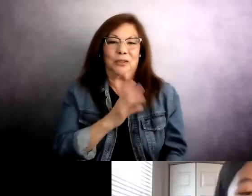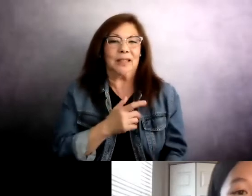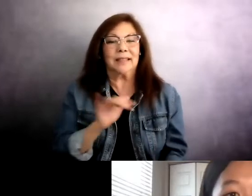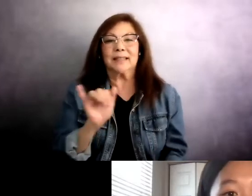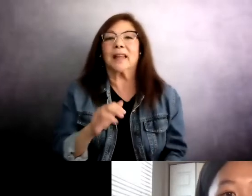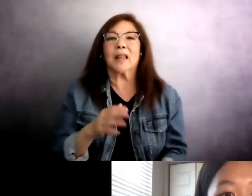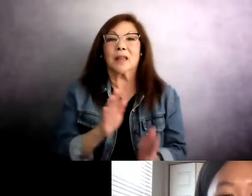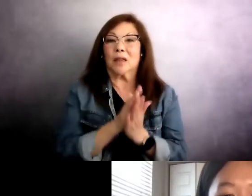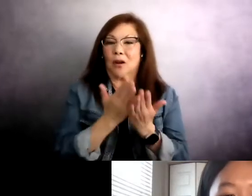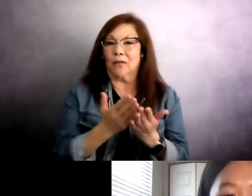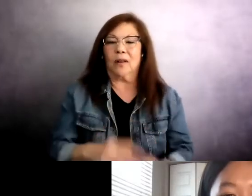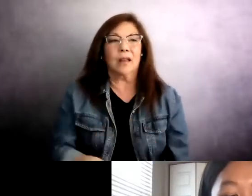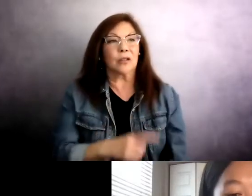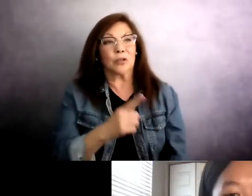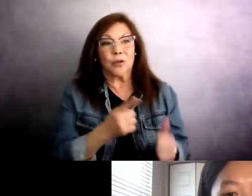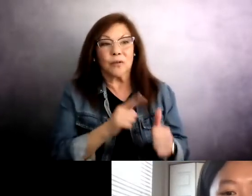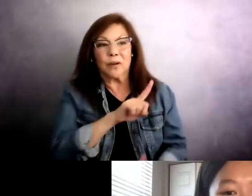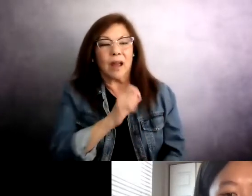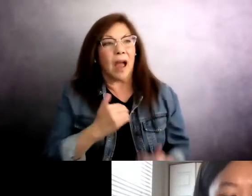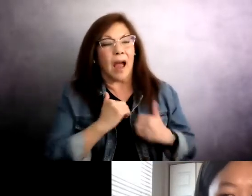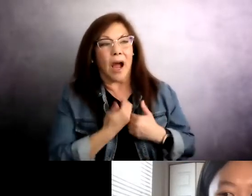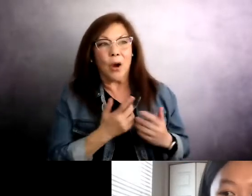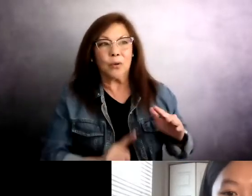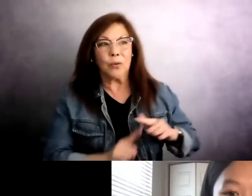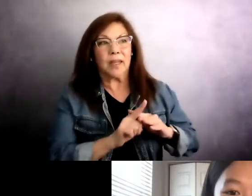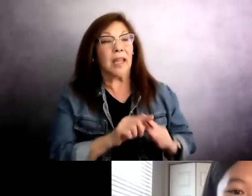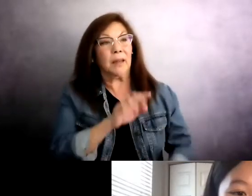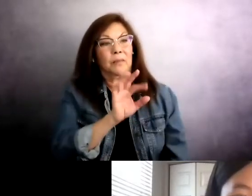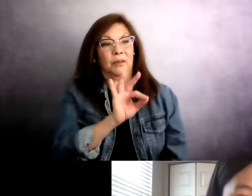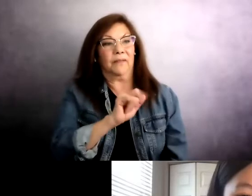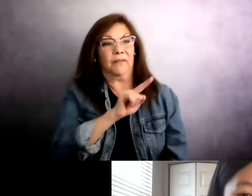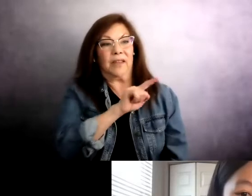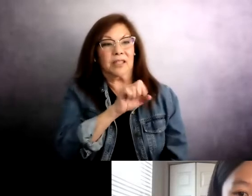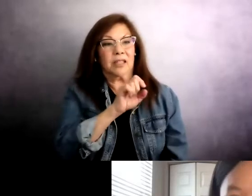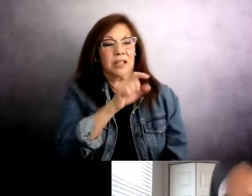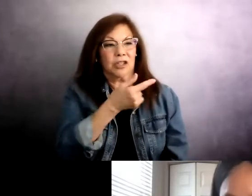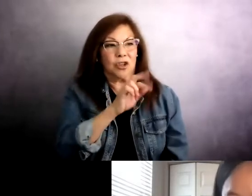thing won't ask you is, how did you come to Fitzgerald? Because I've been obsessed with